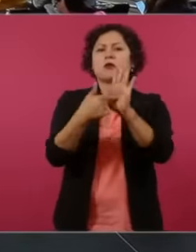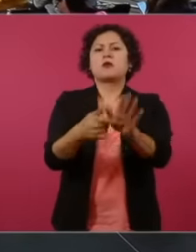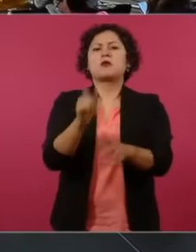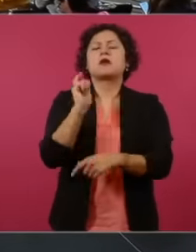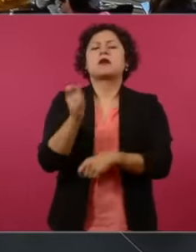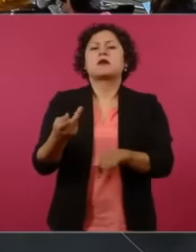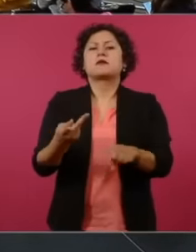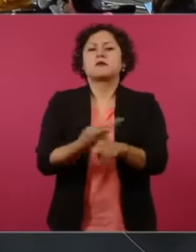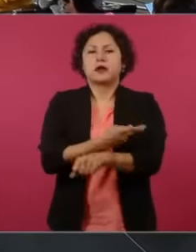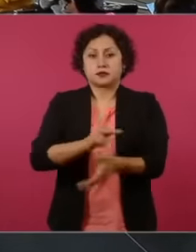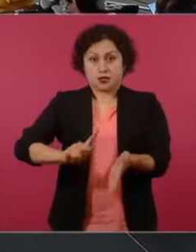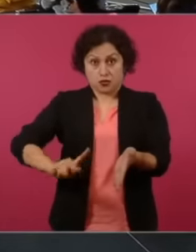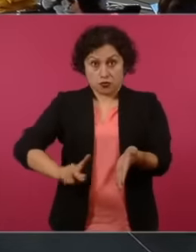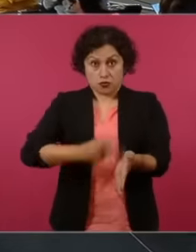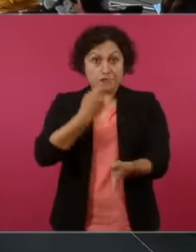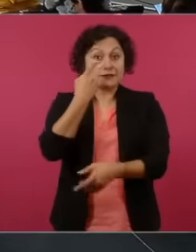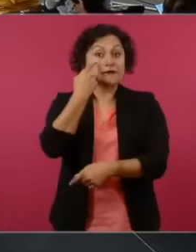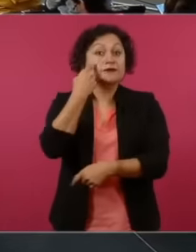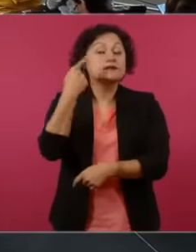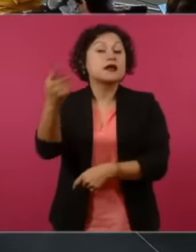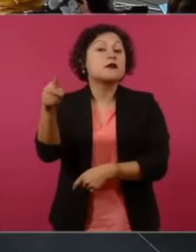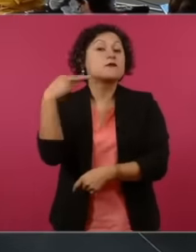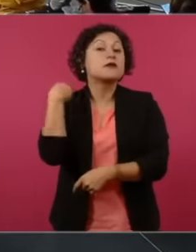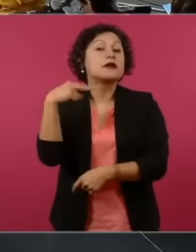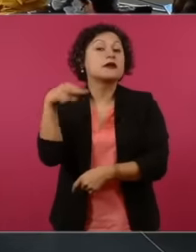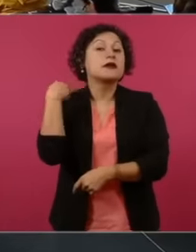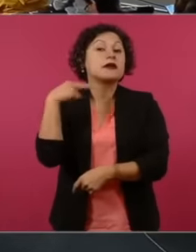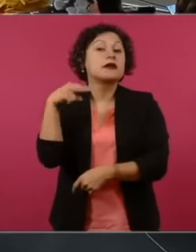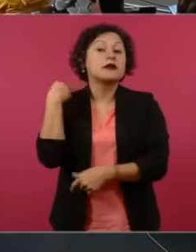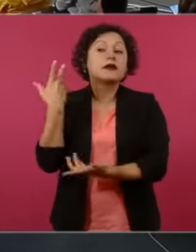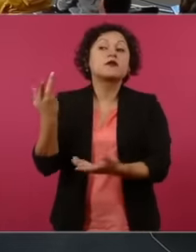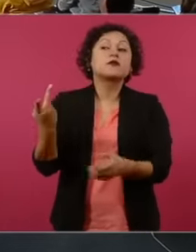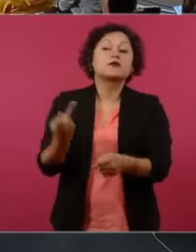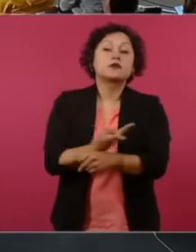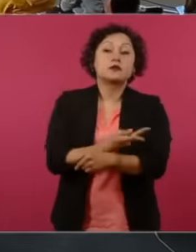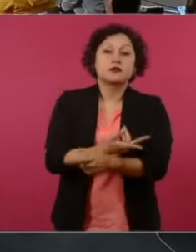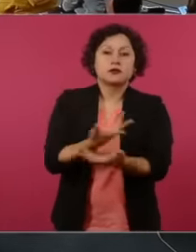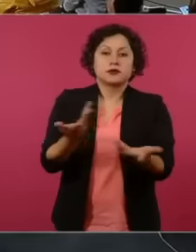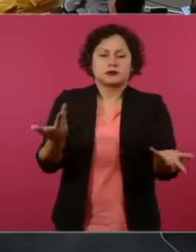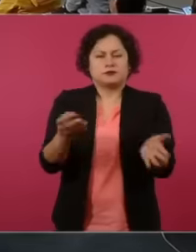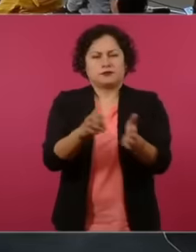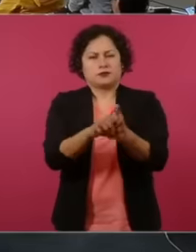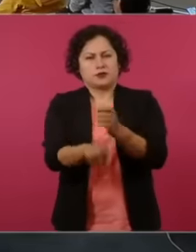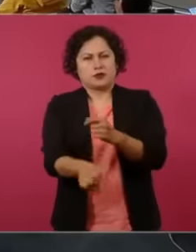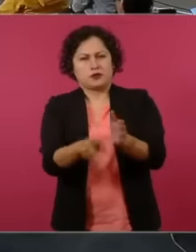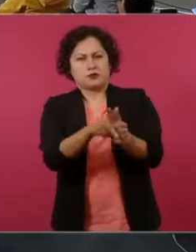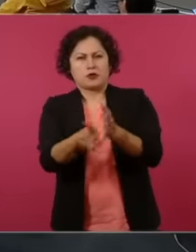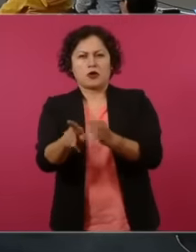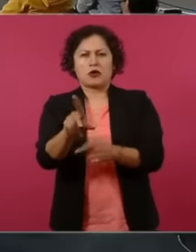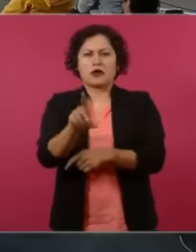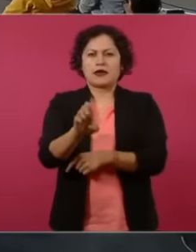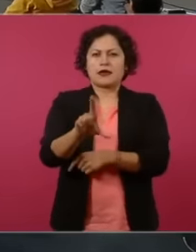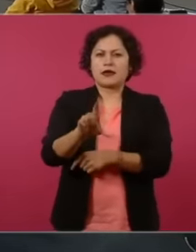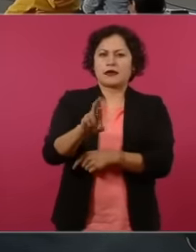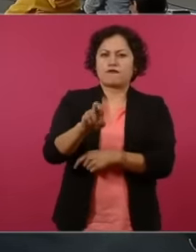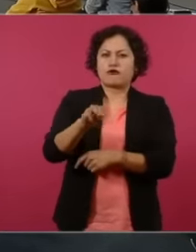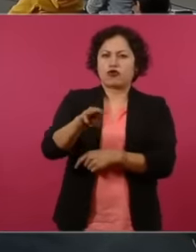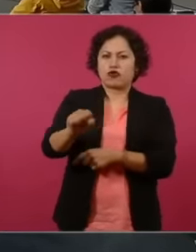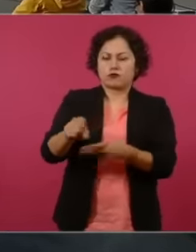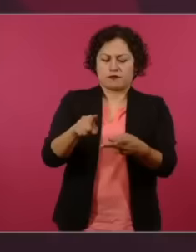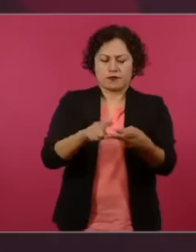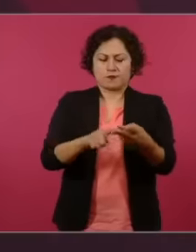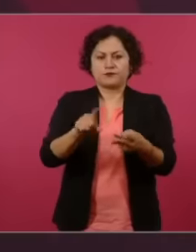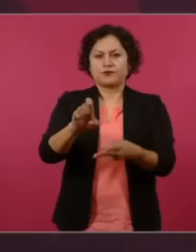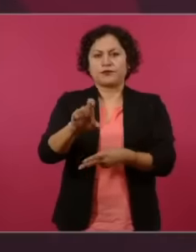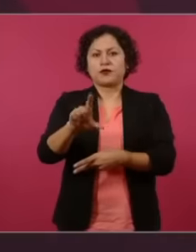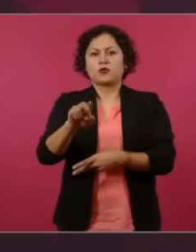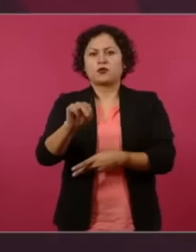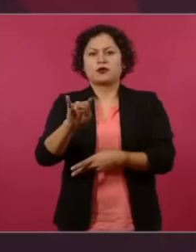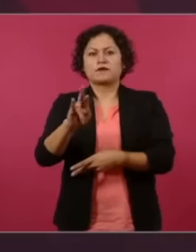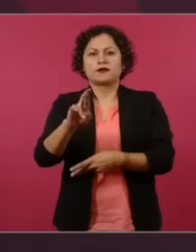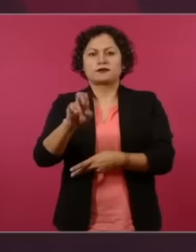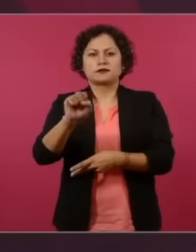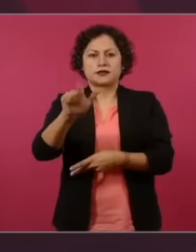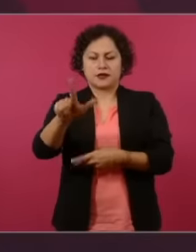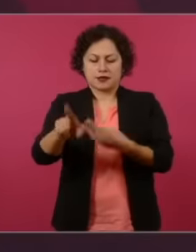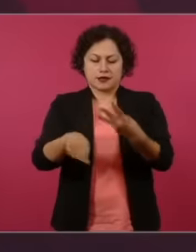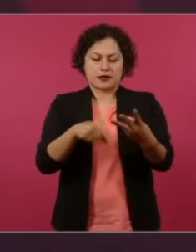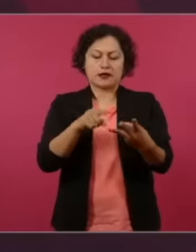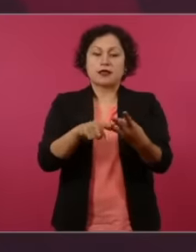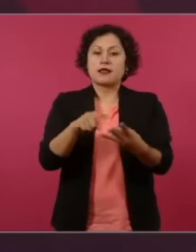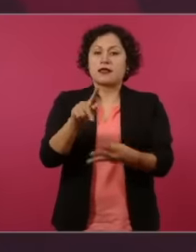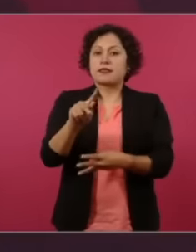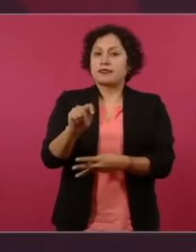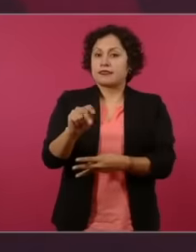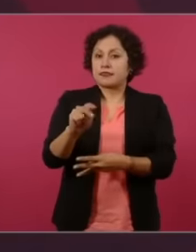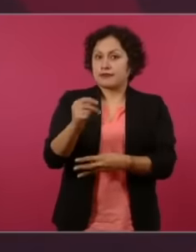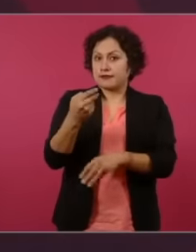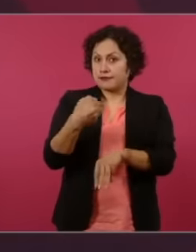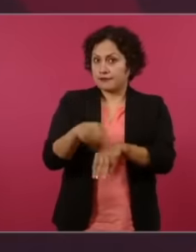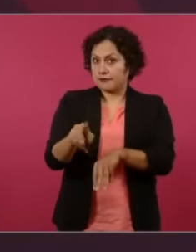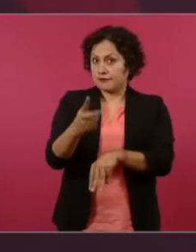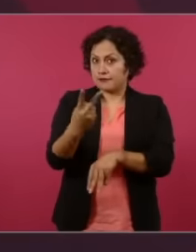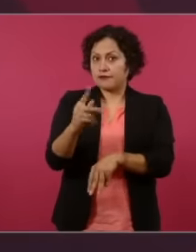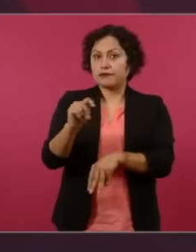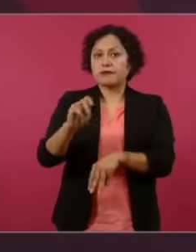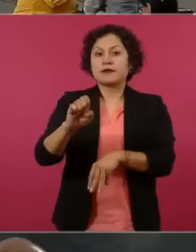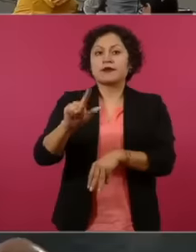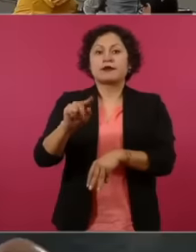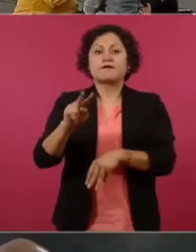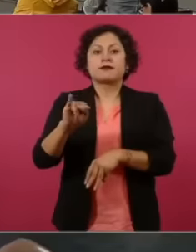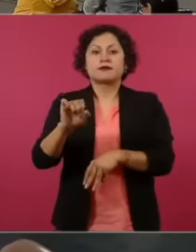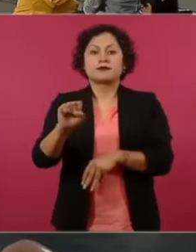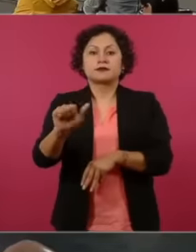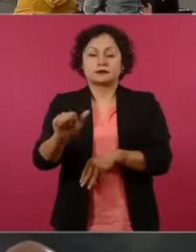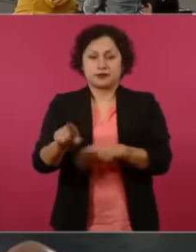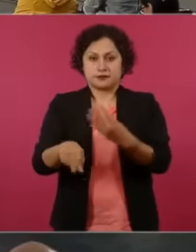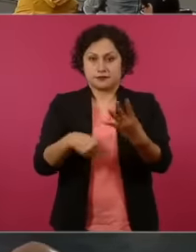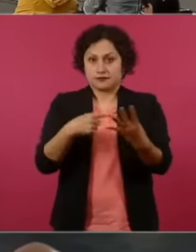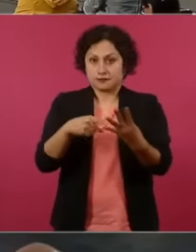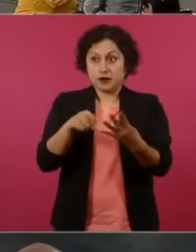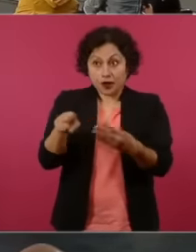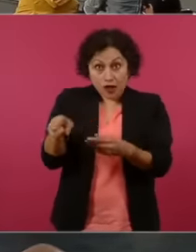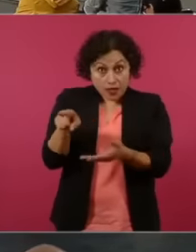Veracruz is the reform El Universal Televisa is in the case of Veracruz where is Veracruz